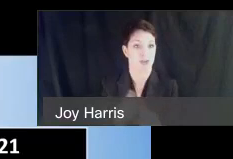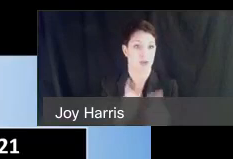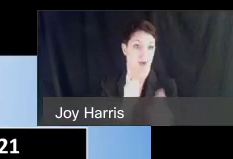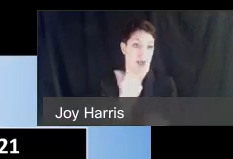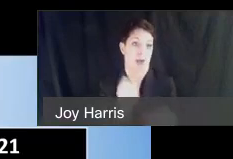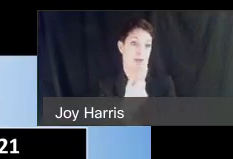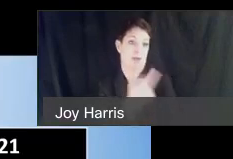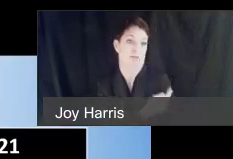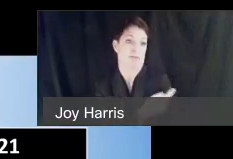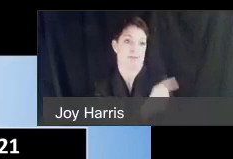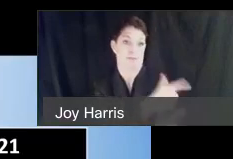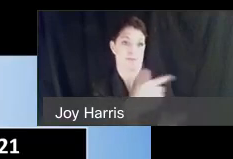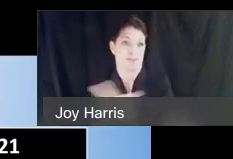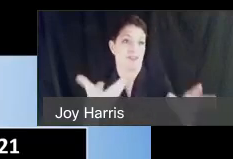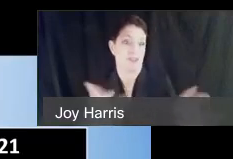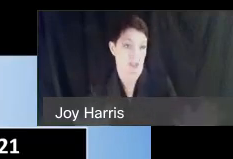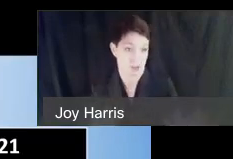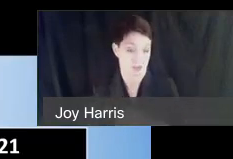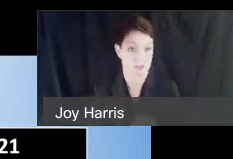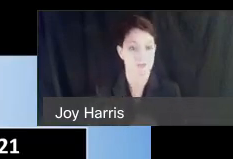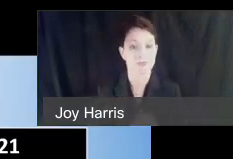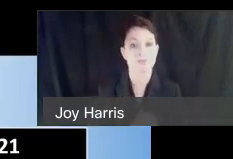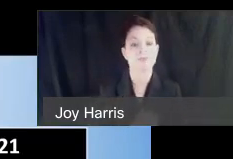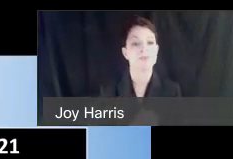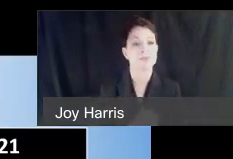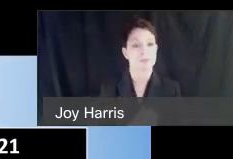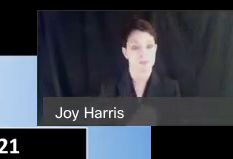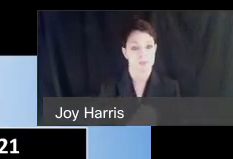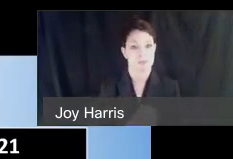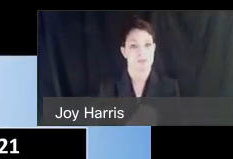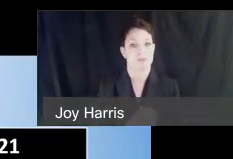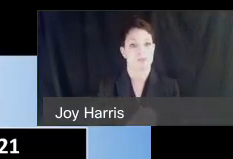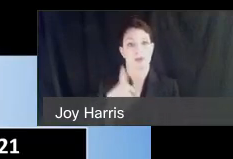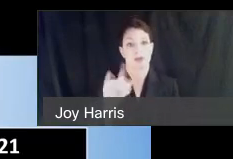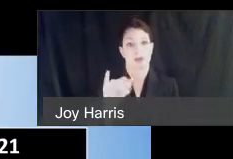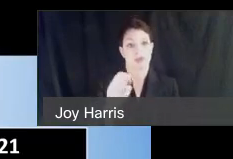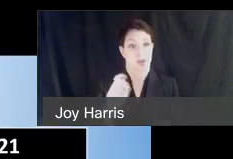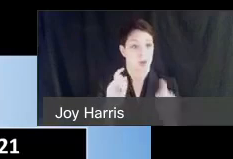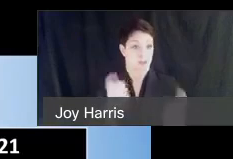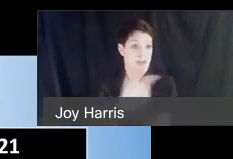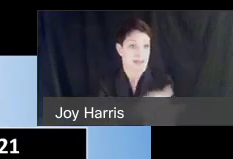So in terms of where we are in terms of doses given, you can see in the bottom left corner